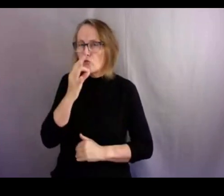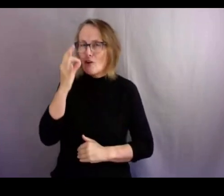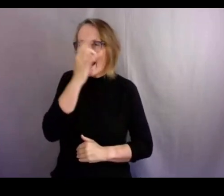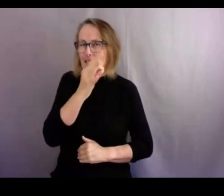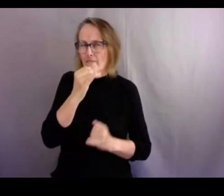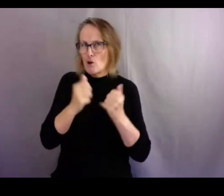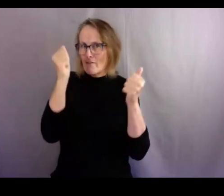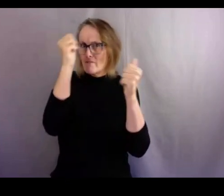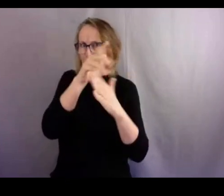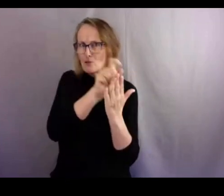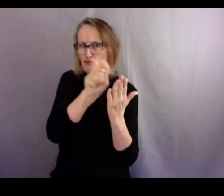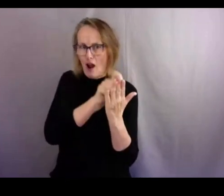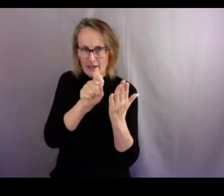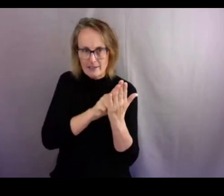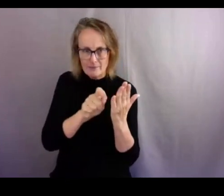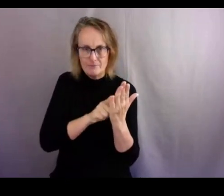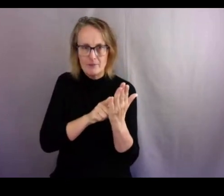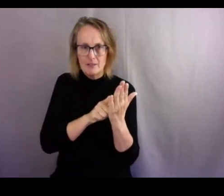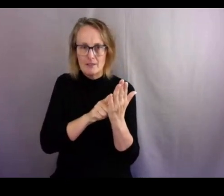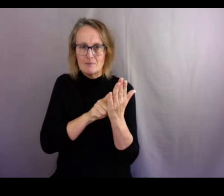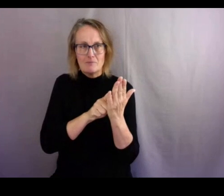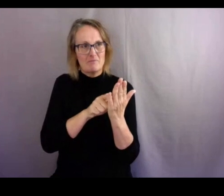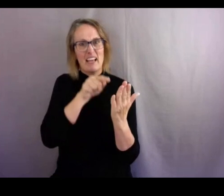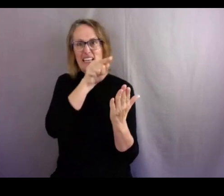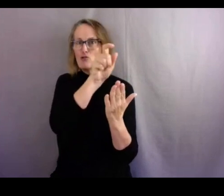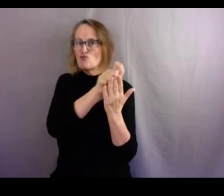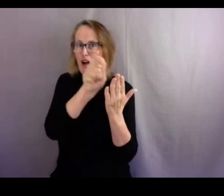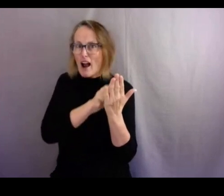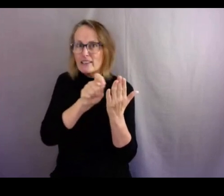and his novels, inspired by his travels, had great popular success.